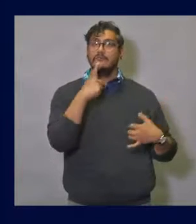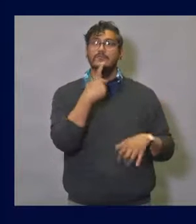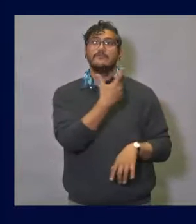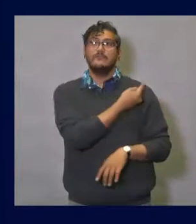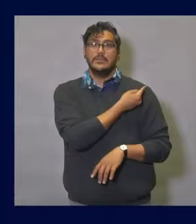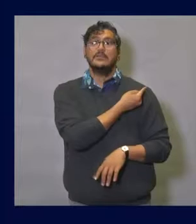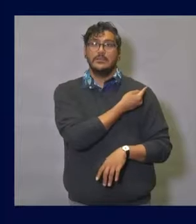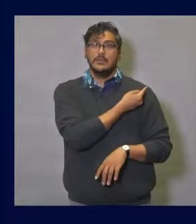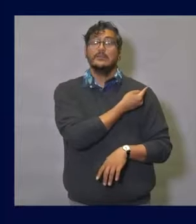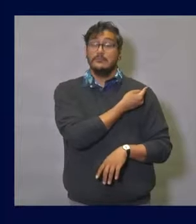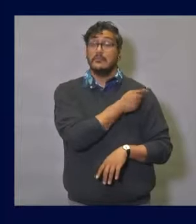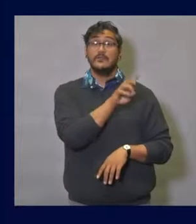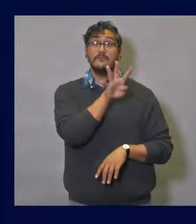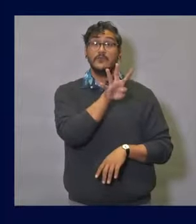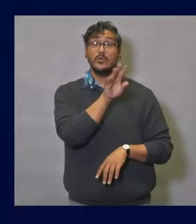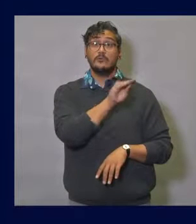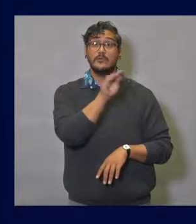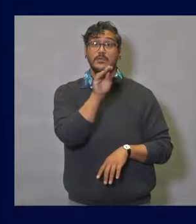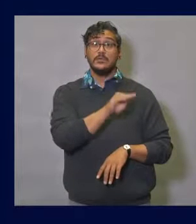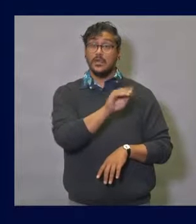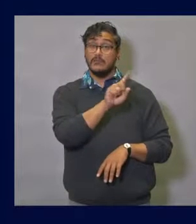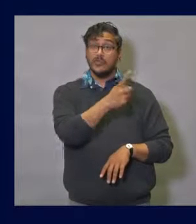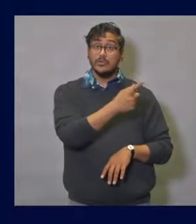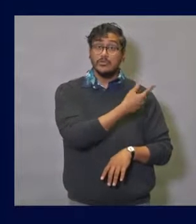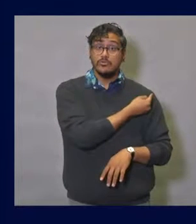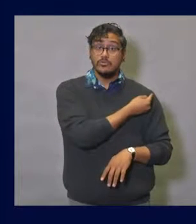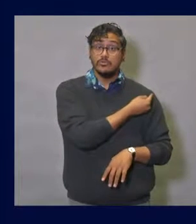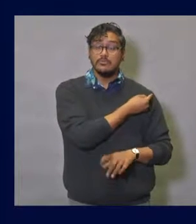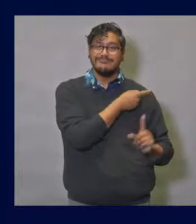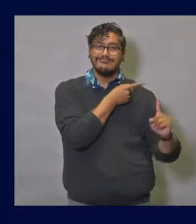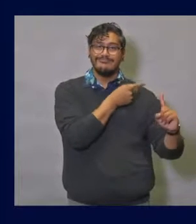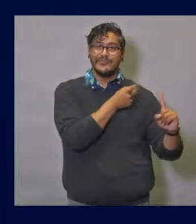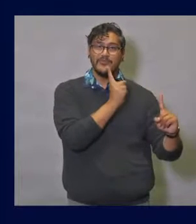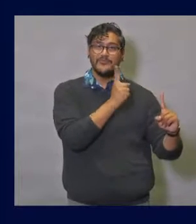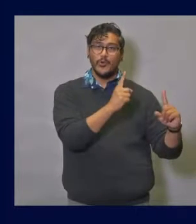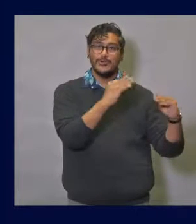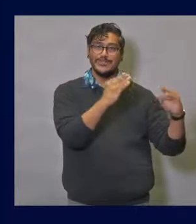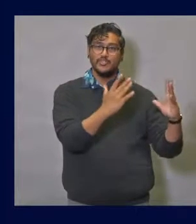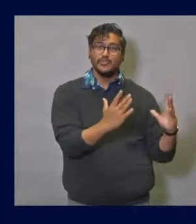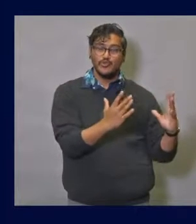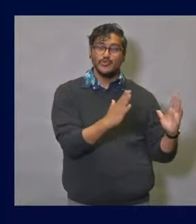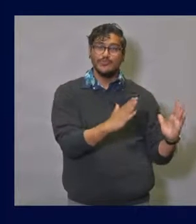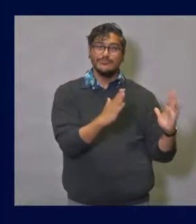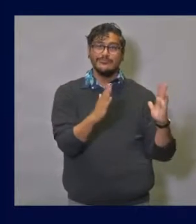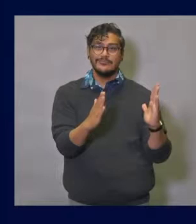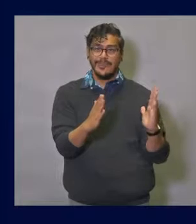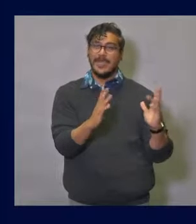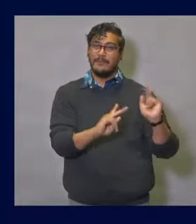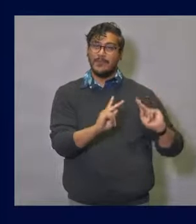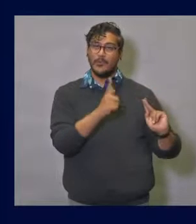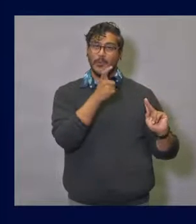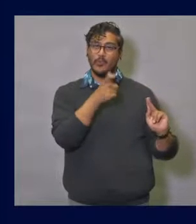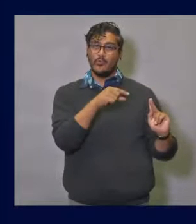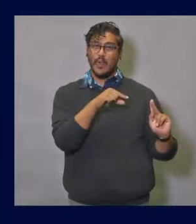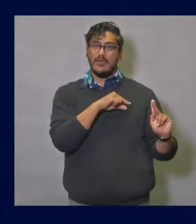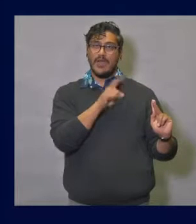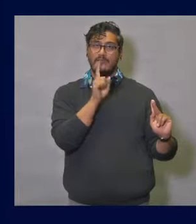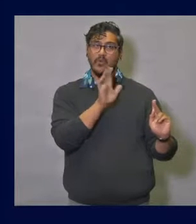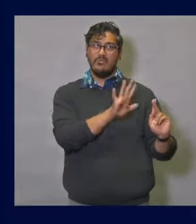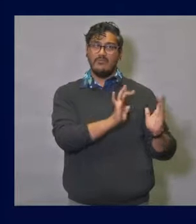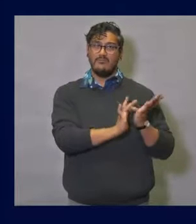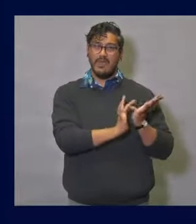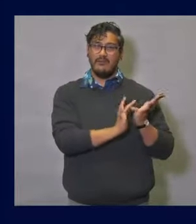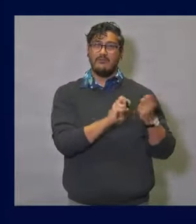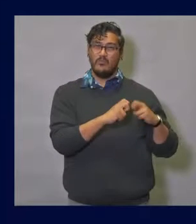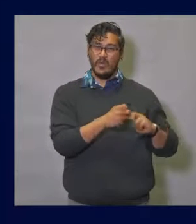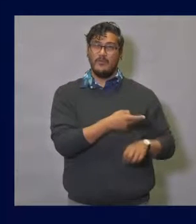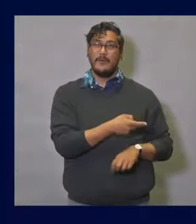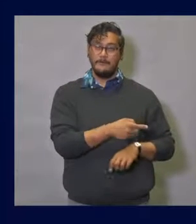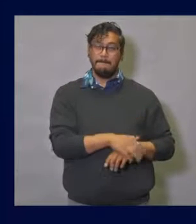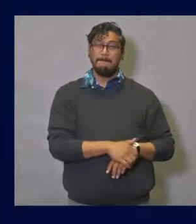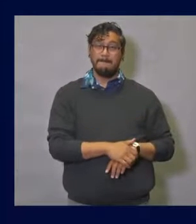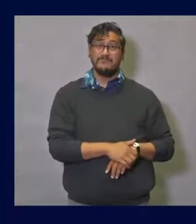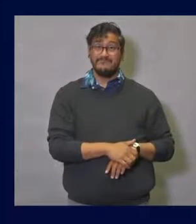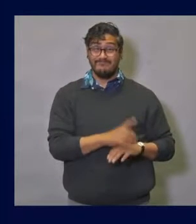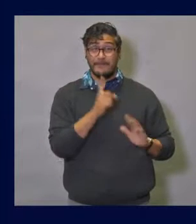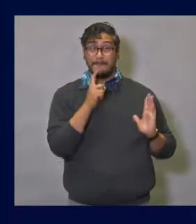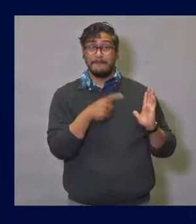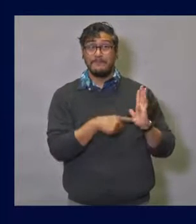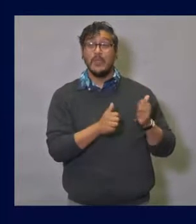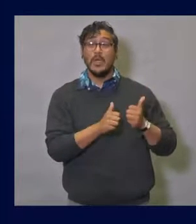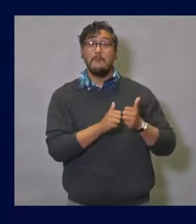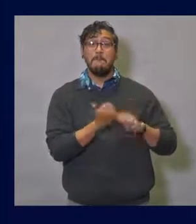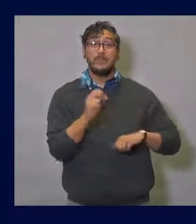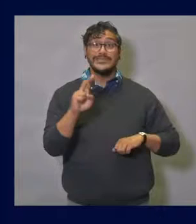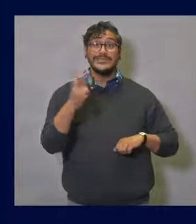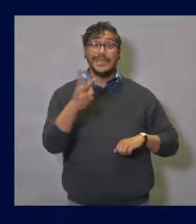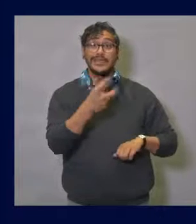WHO WAS A LITTLE BULLET THIS 10